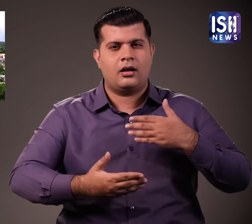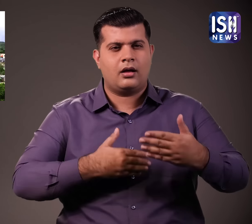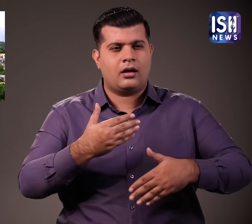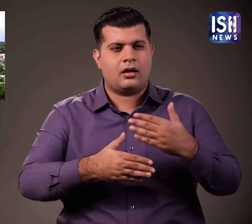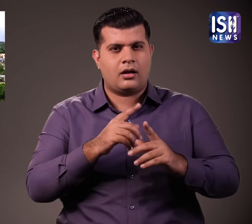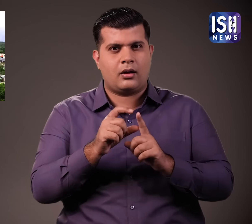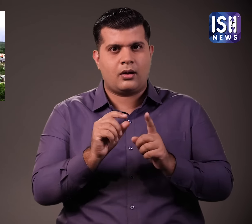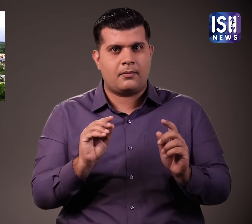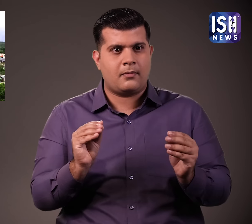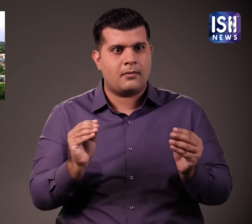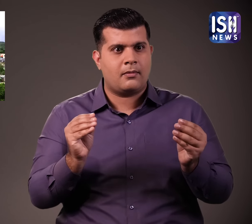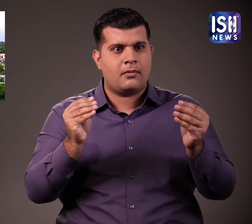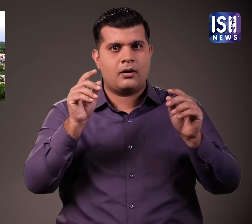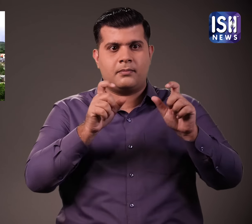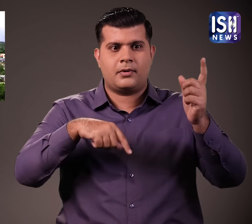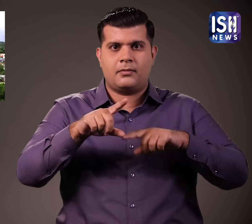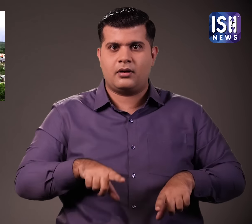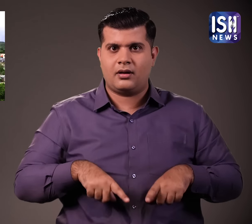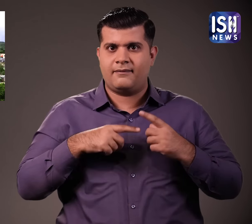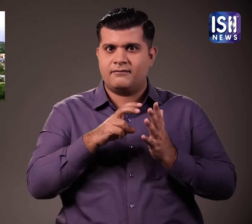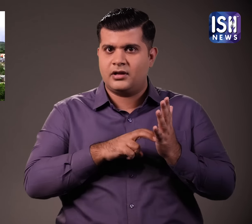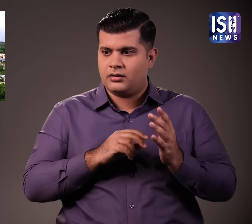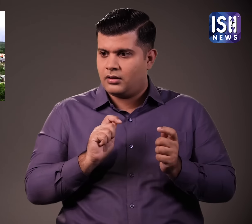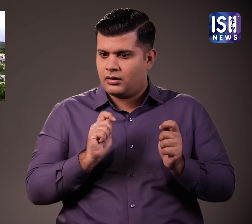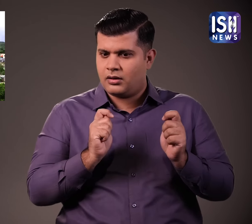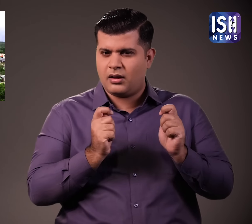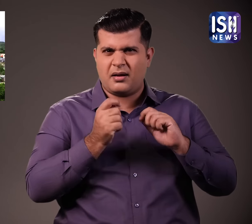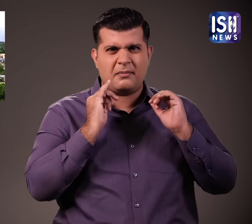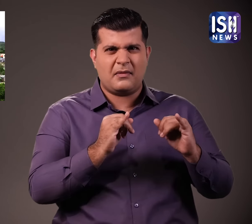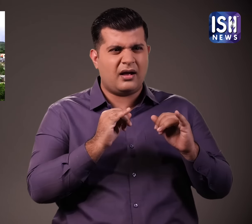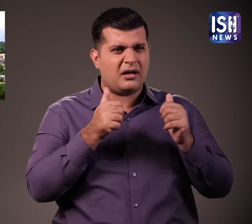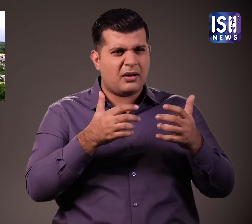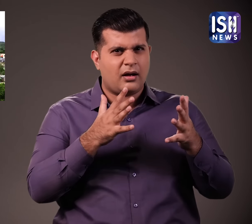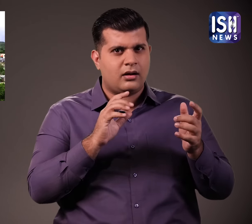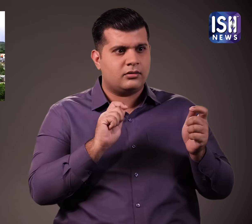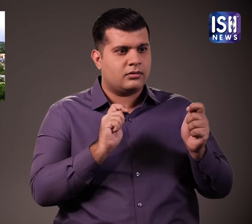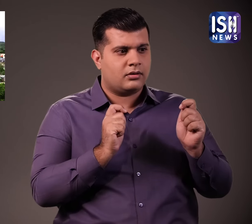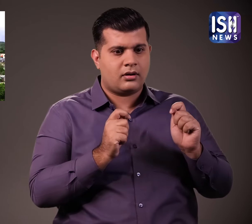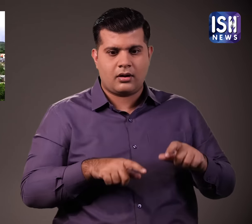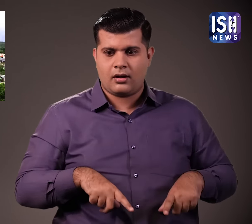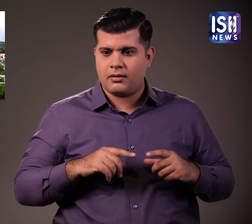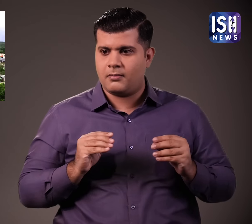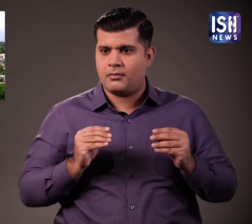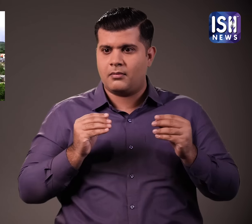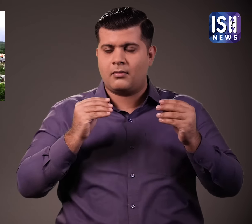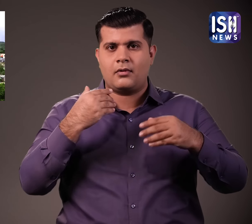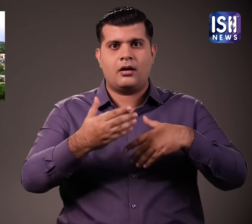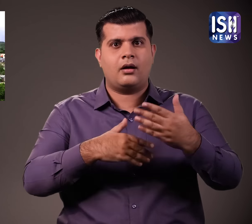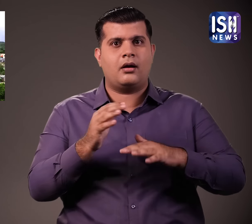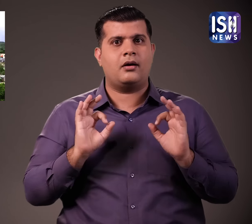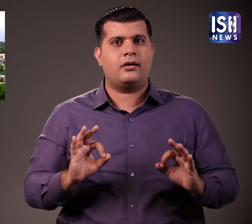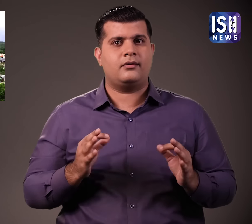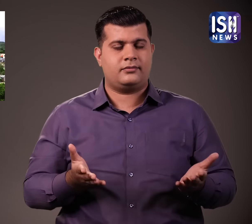This resulted in a better life for the villagers and they stopped resorting to malpractises.